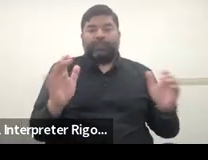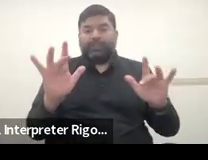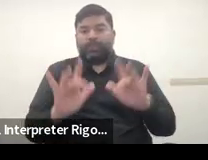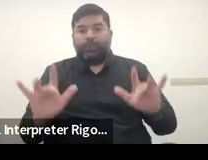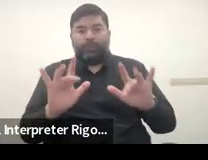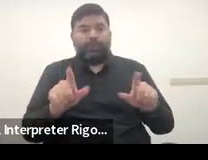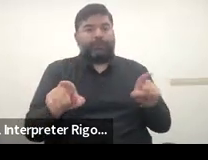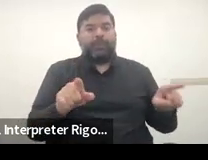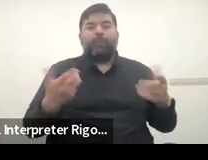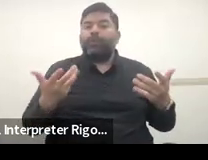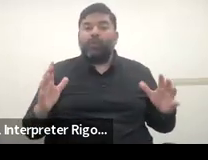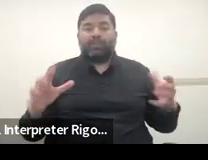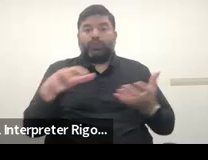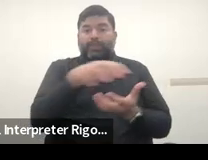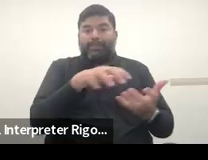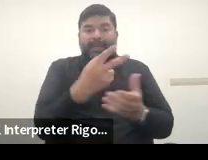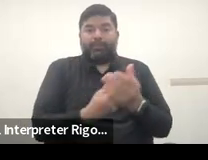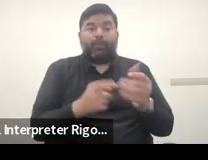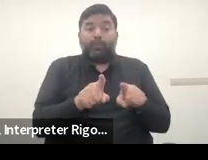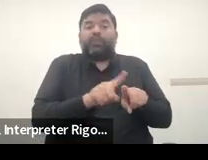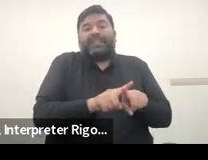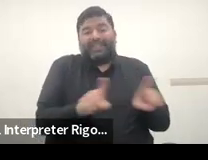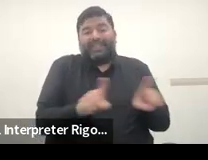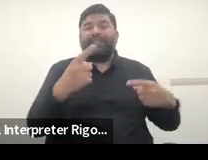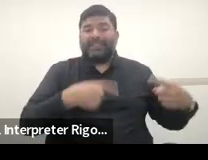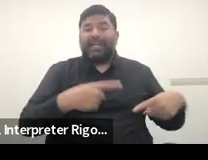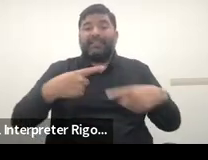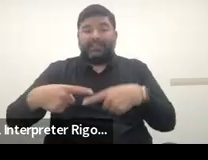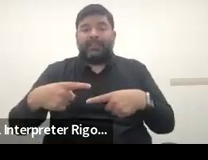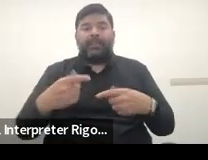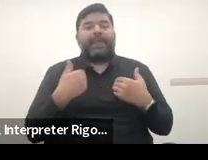to combine those two things; those are different signs that that have subtly different meanings.